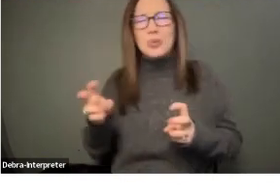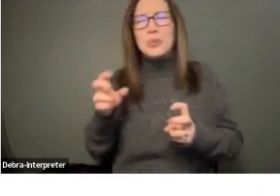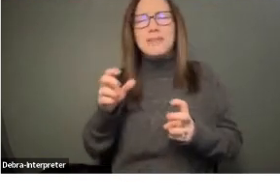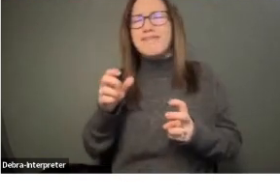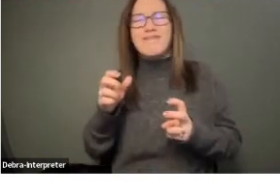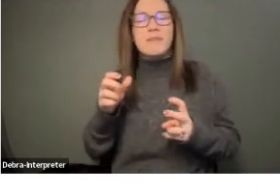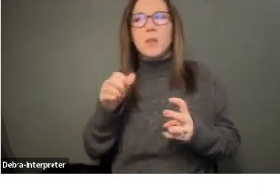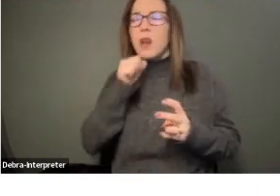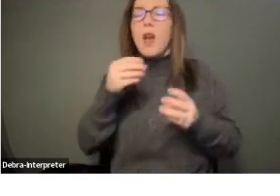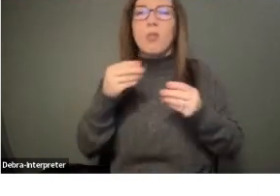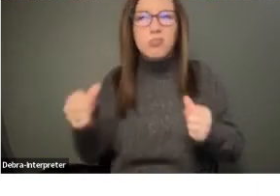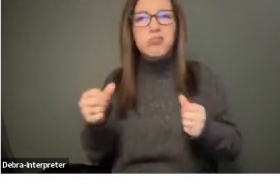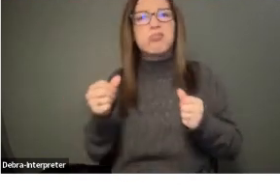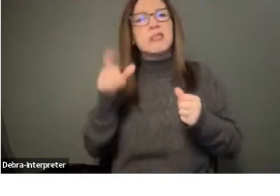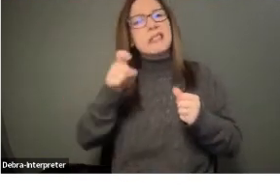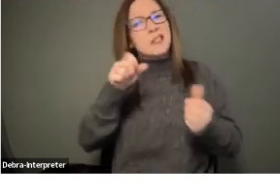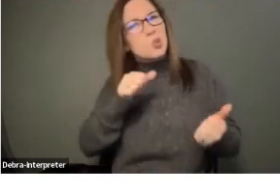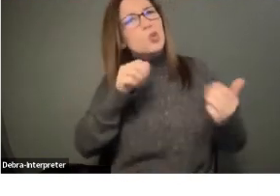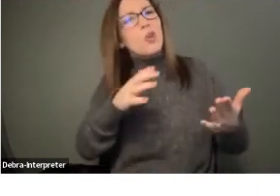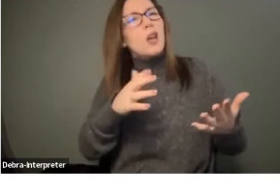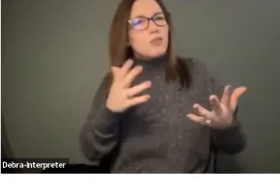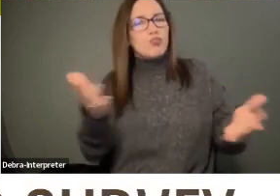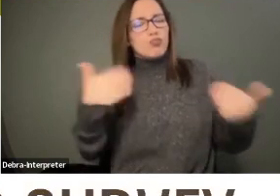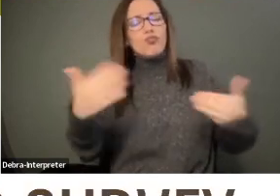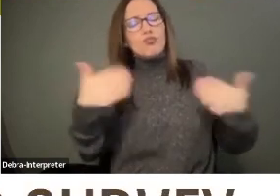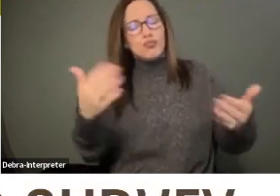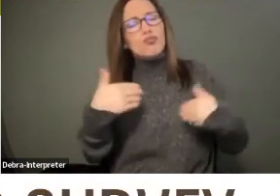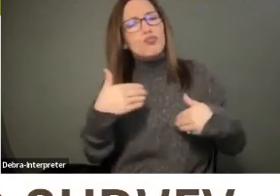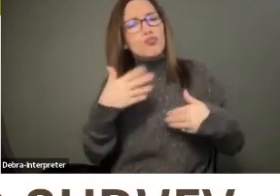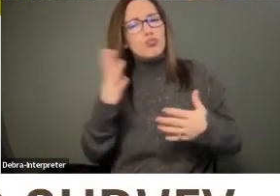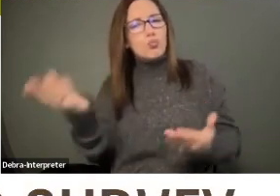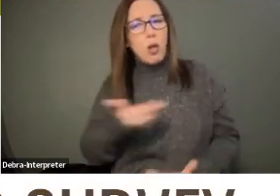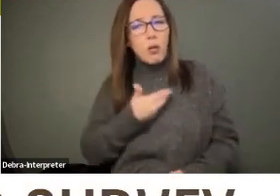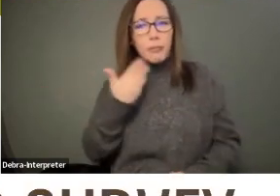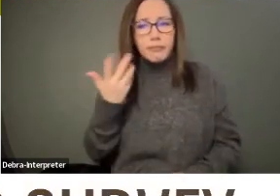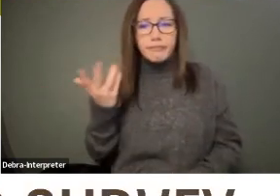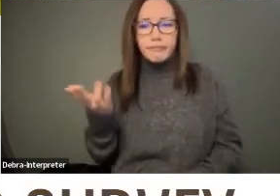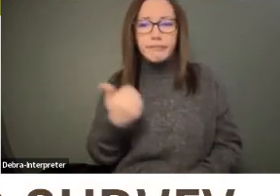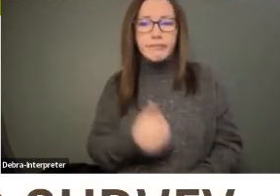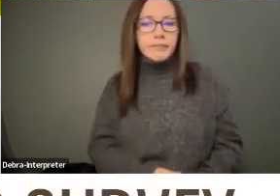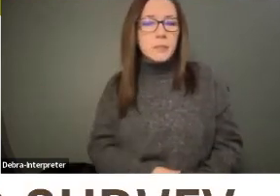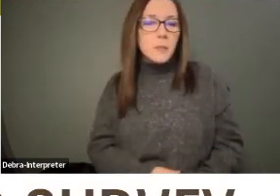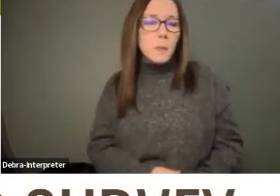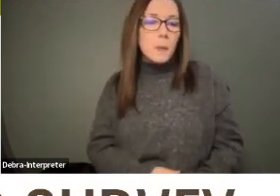FINE can help with and issues you are dealing with and you are not seeing addressed el where, information you would like to have. We welcome all